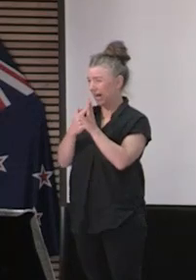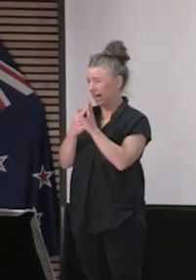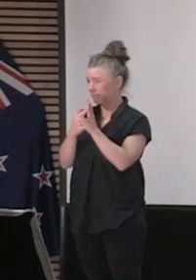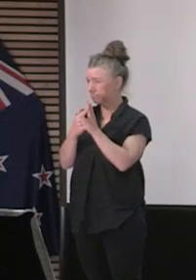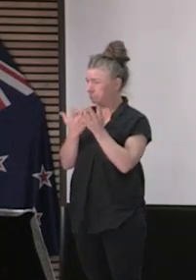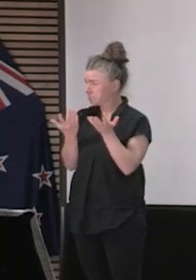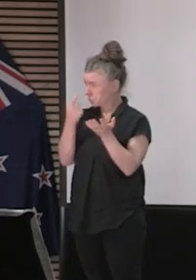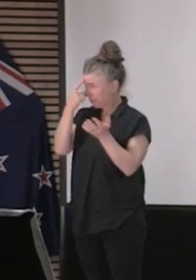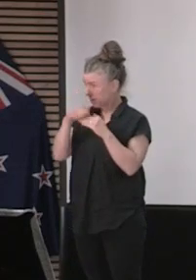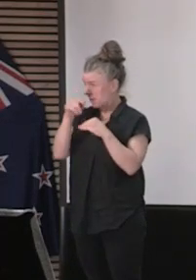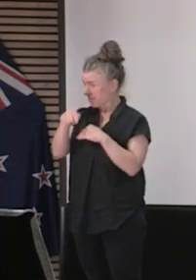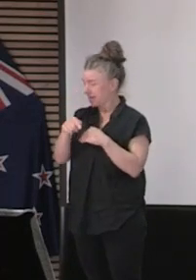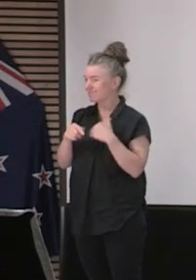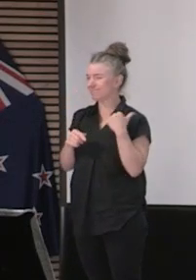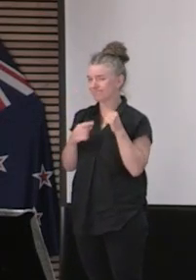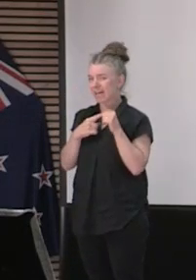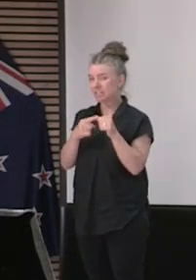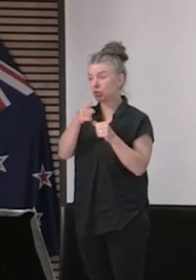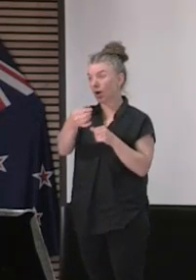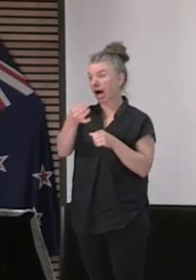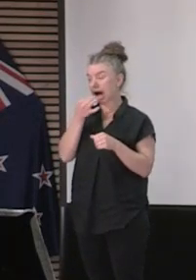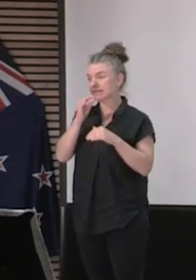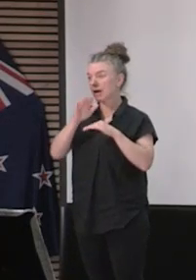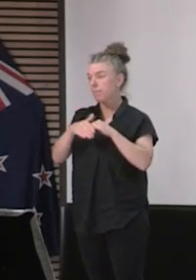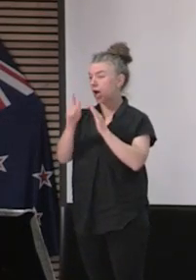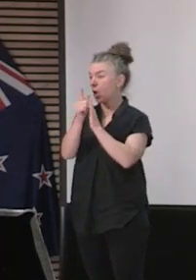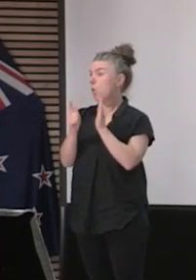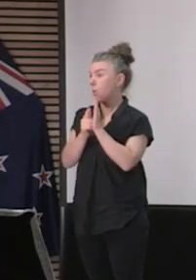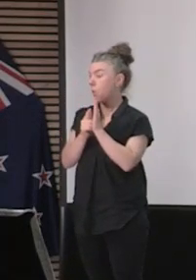to come here but not forfruit growers. One of thethings that I'll be cautiousabout here, even though youasked about the law generally.